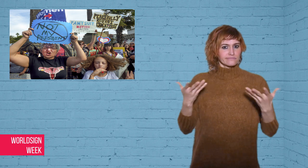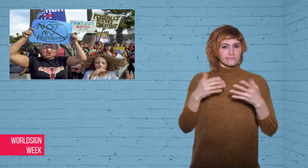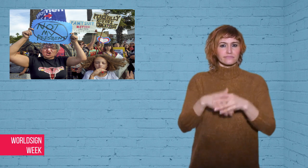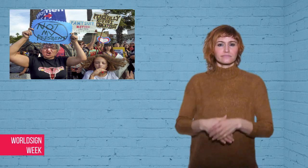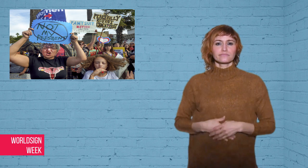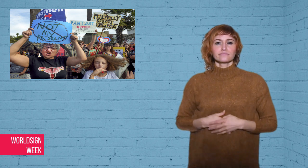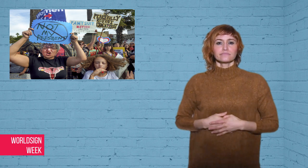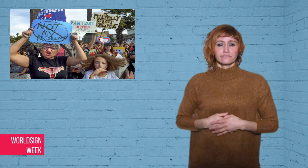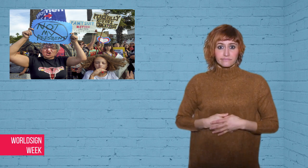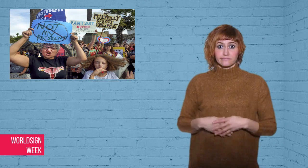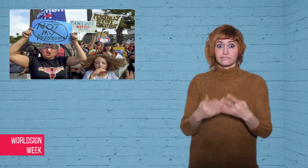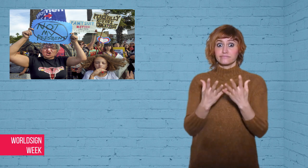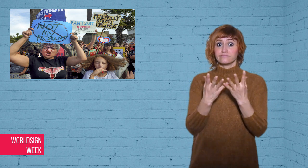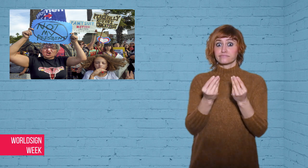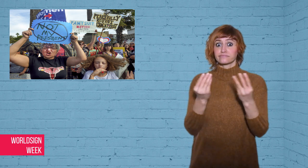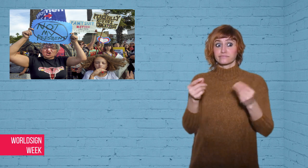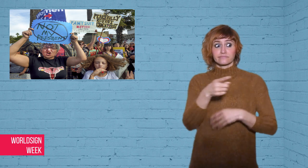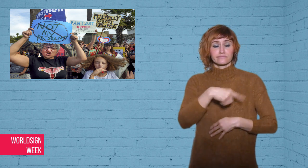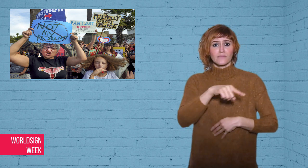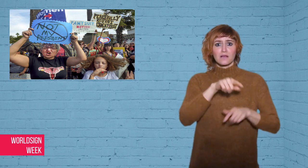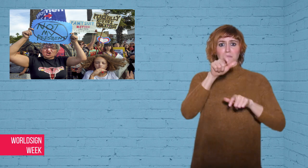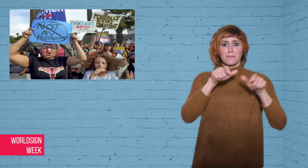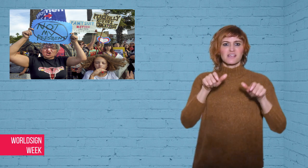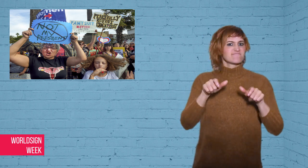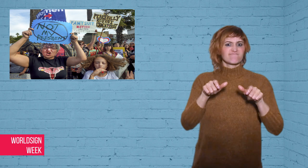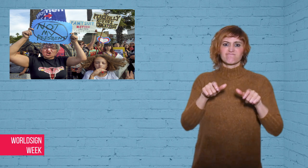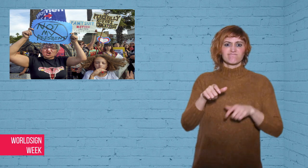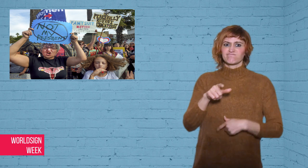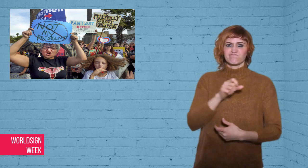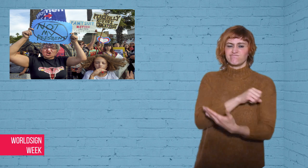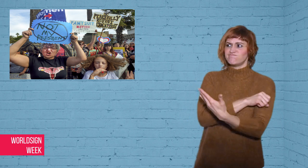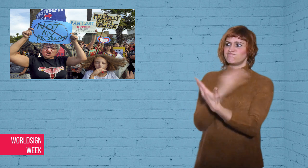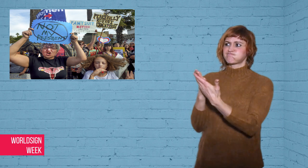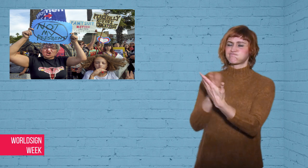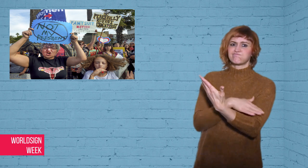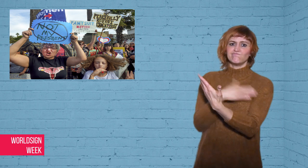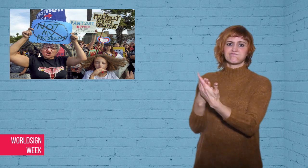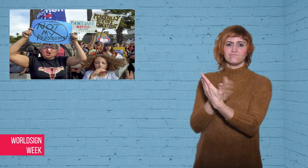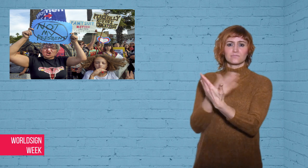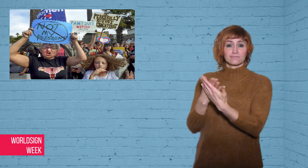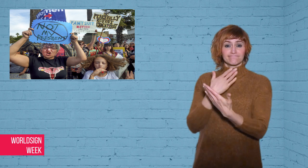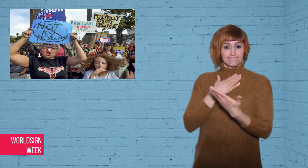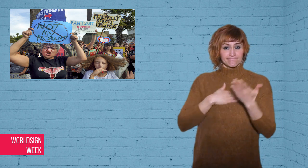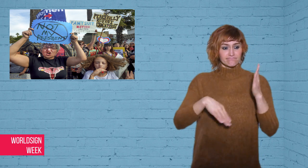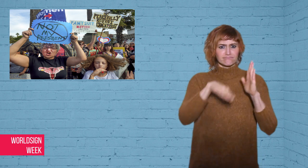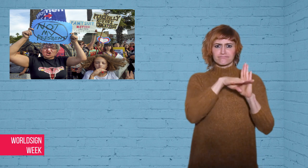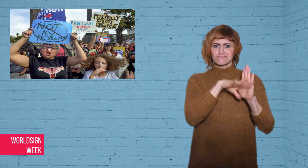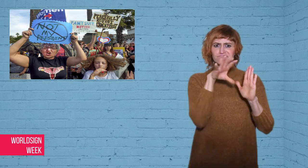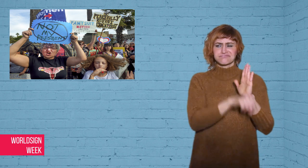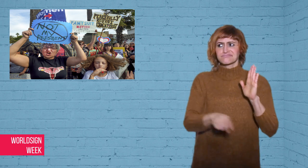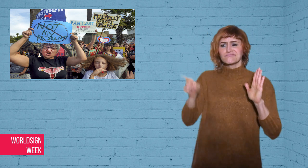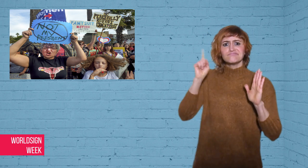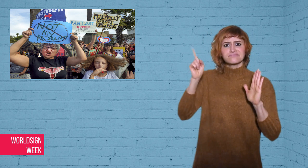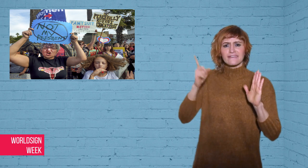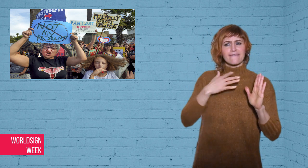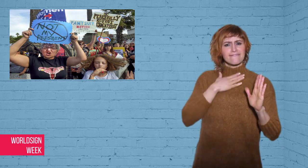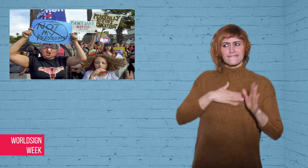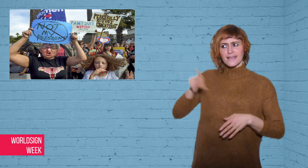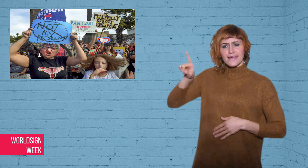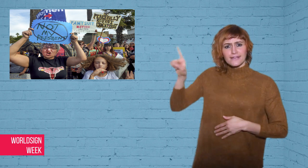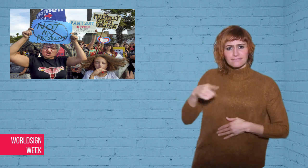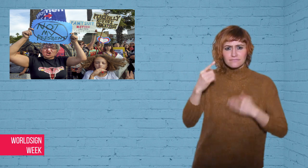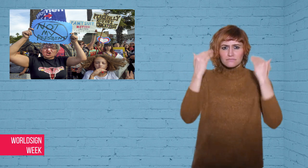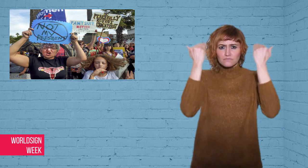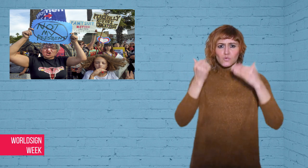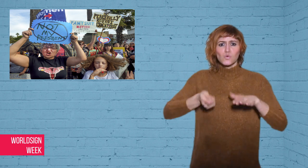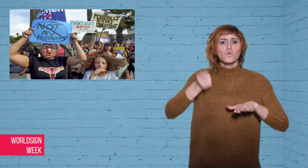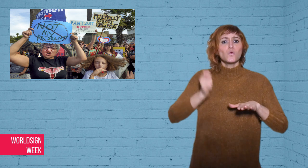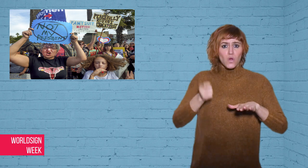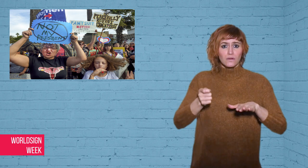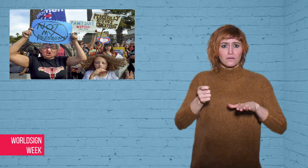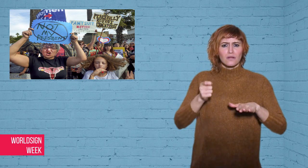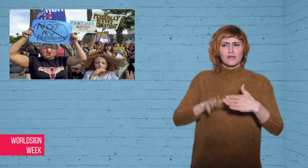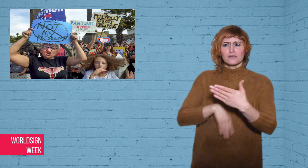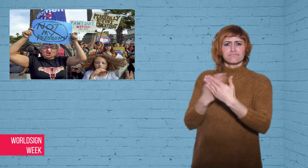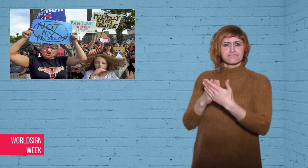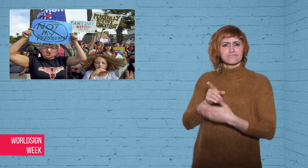There have been many discrimination lawsuits